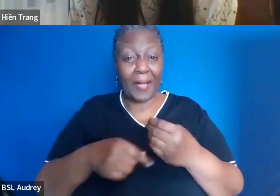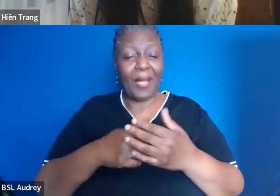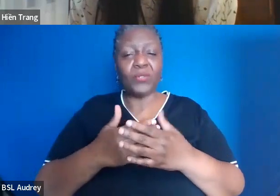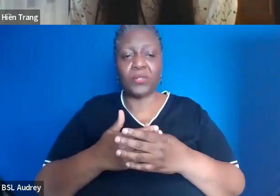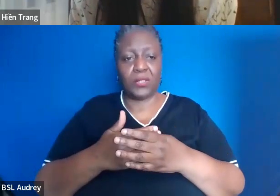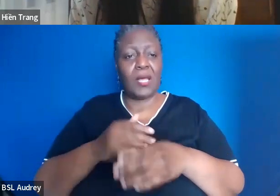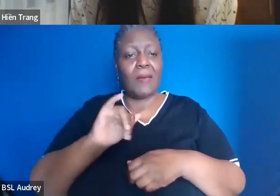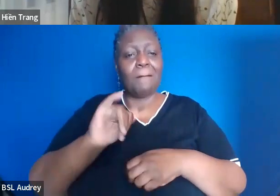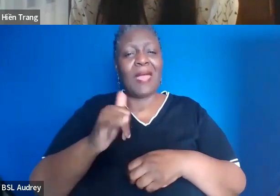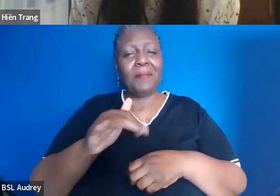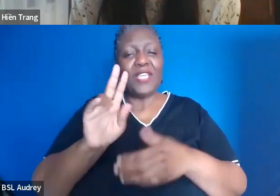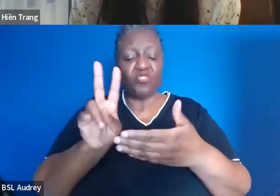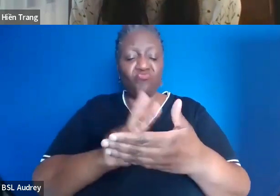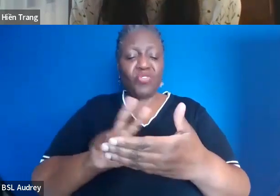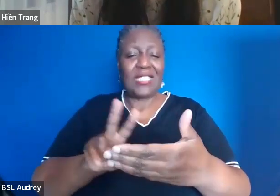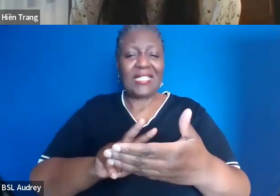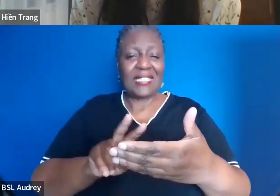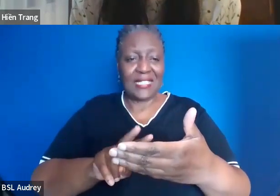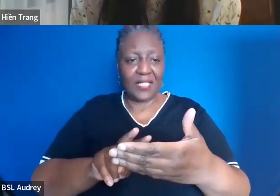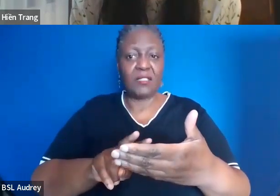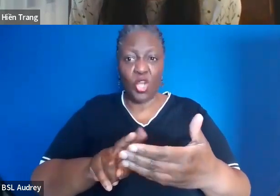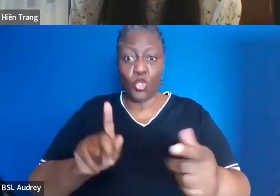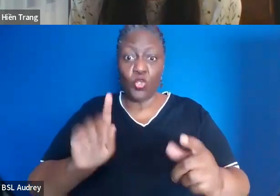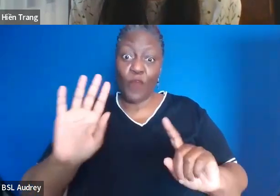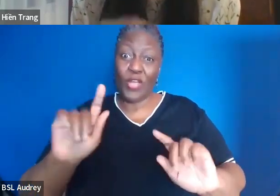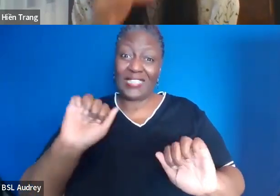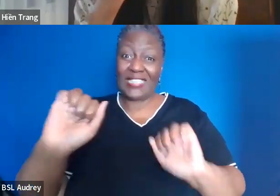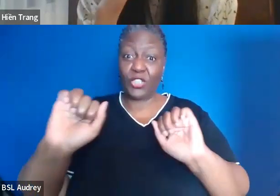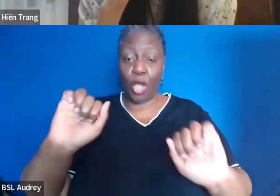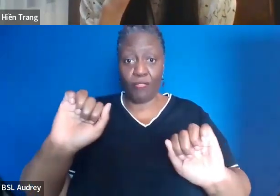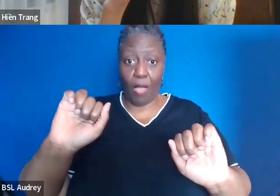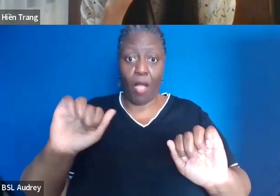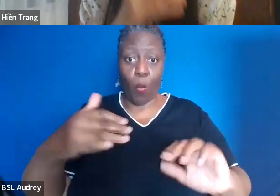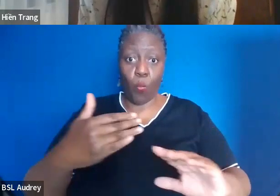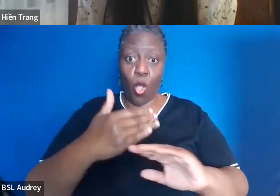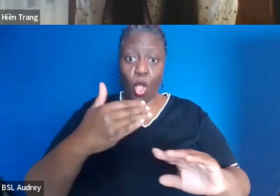um maybe like reading uh here hearing each other's work or what you would like to convey about about